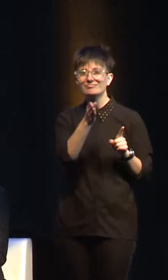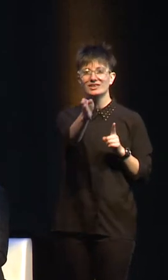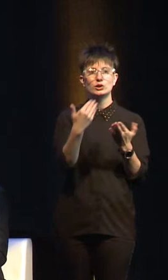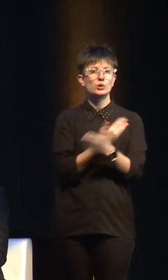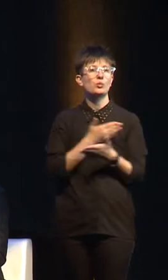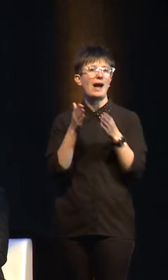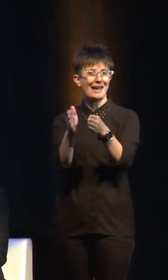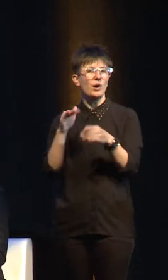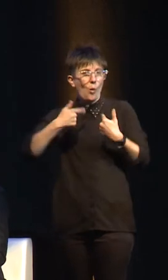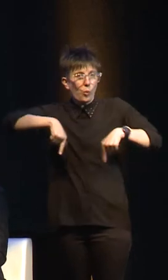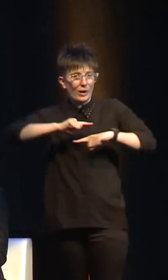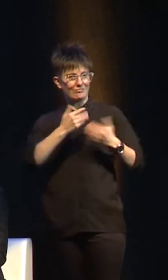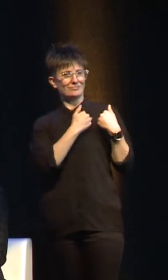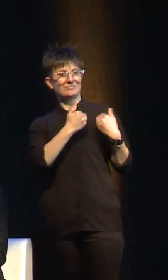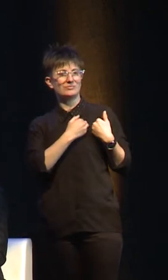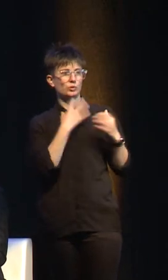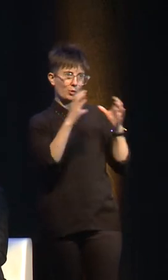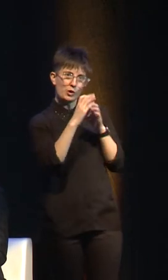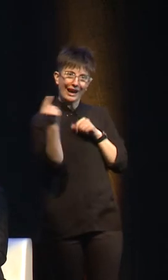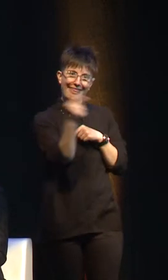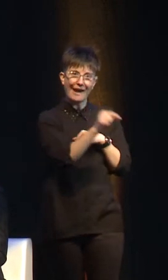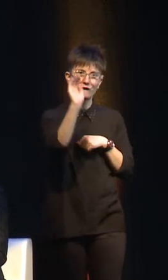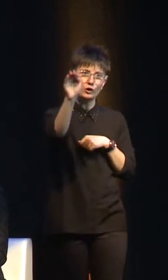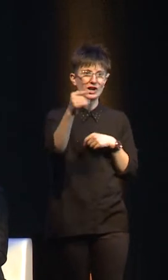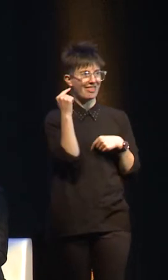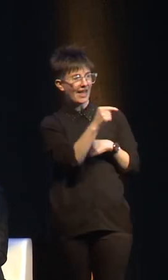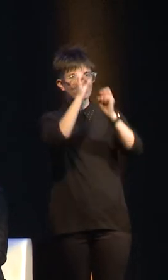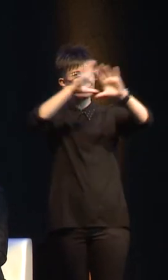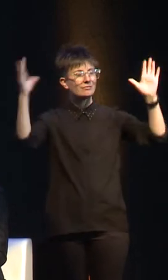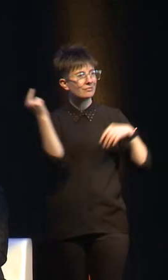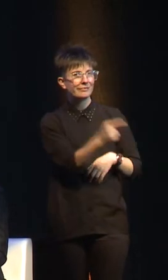with you but I don't think it's entirely, I don't think we can blame that person that